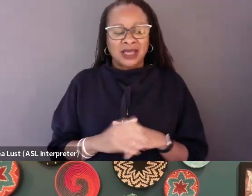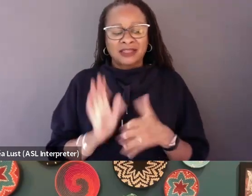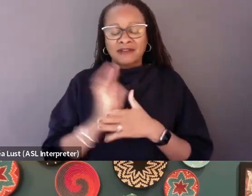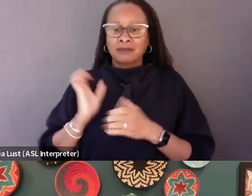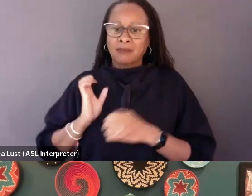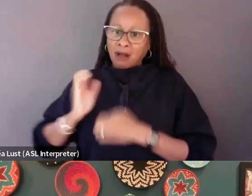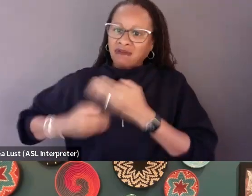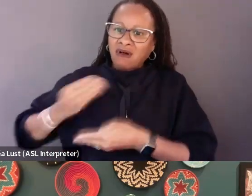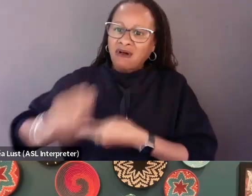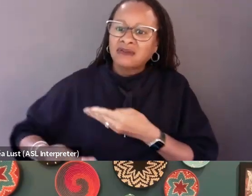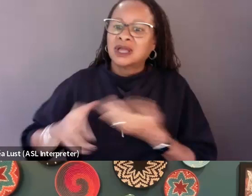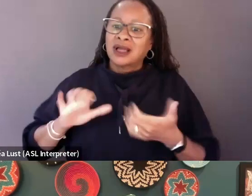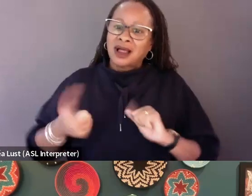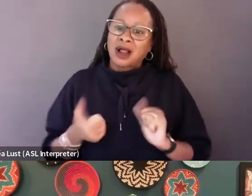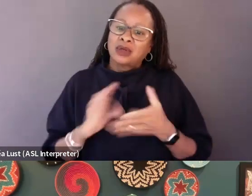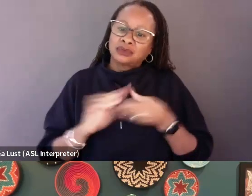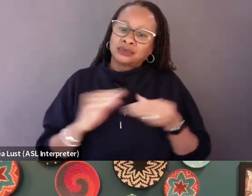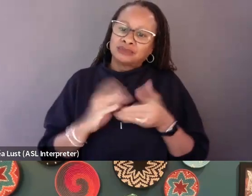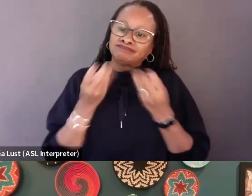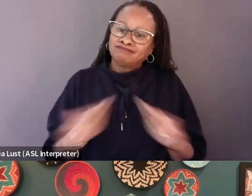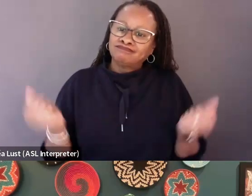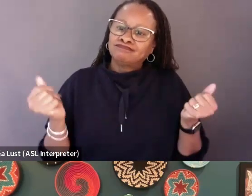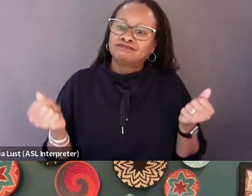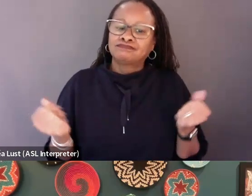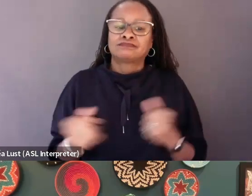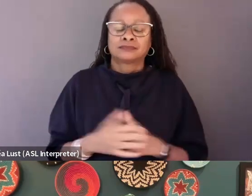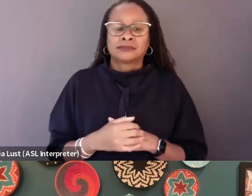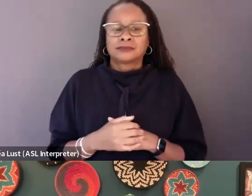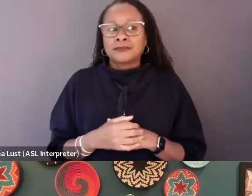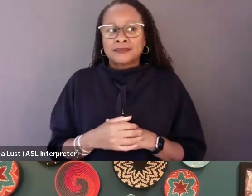of how the story might resolve in some sort of narrative arc?